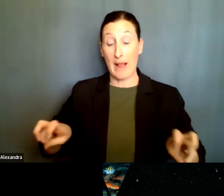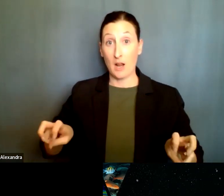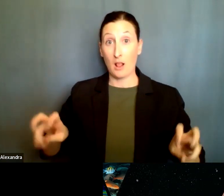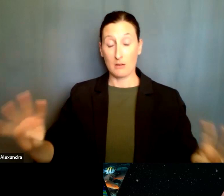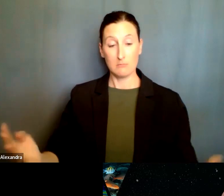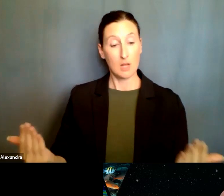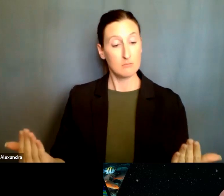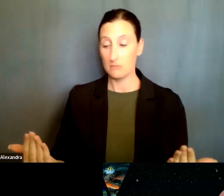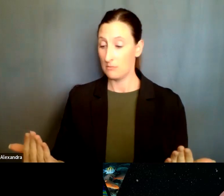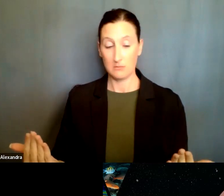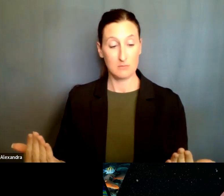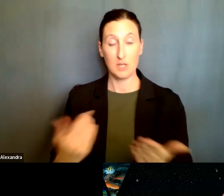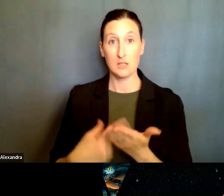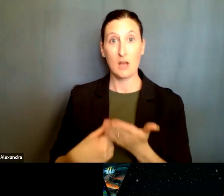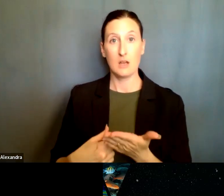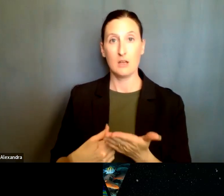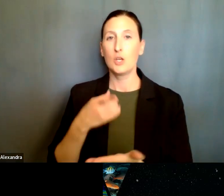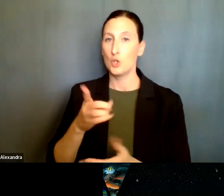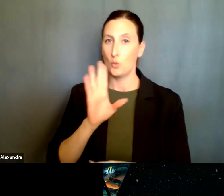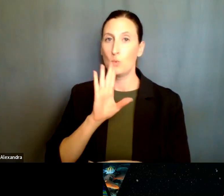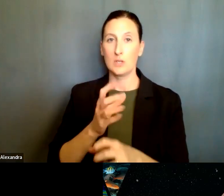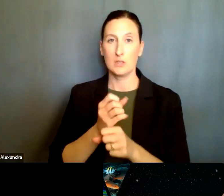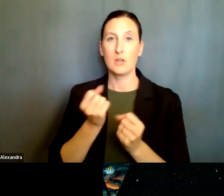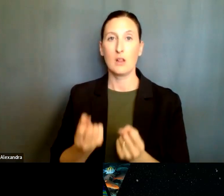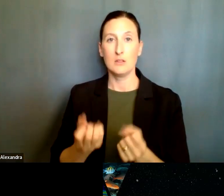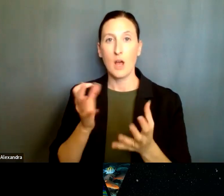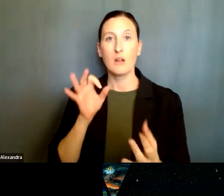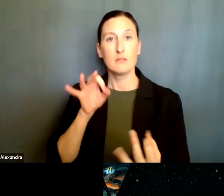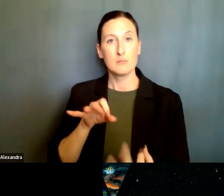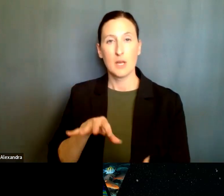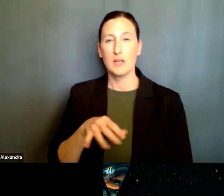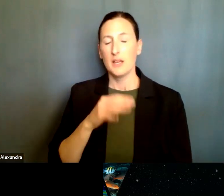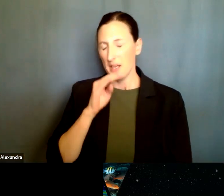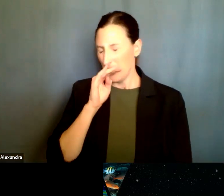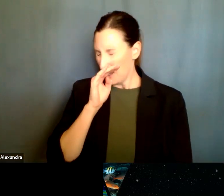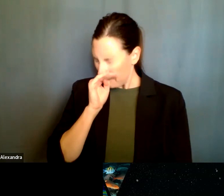You get a lot of feedback whether or not an award